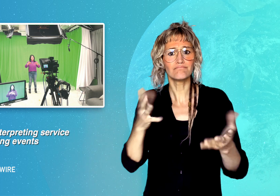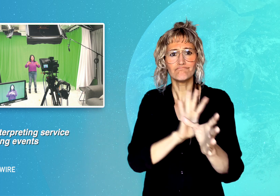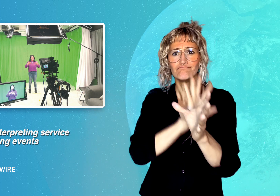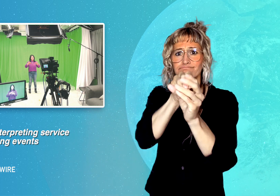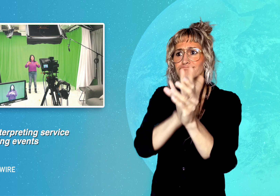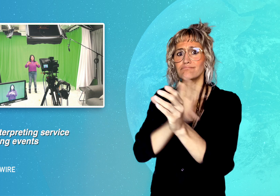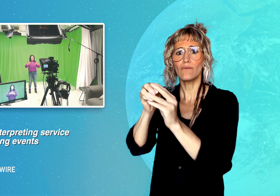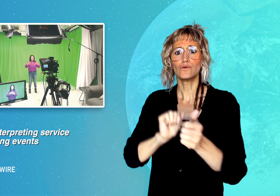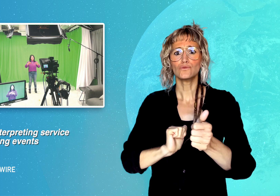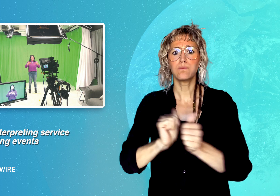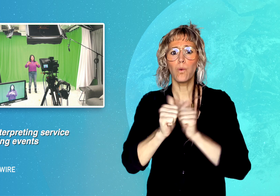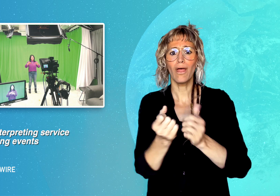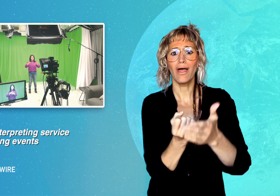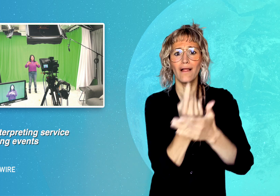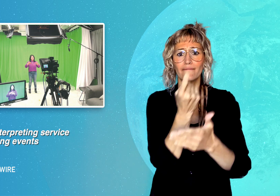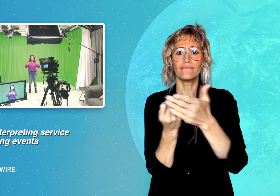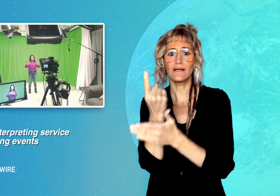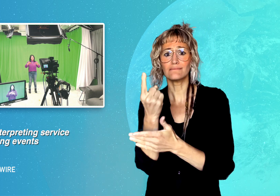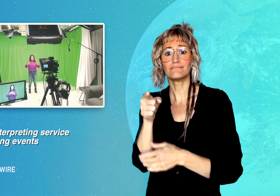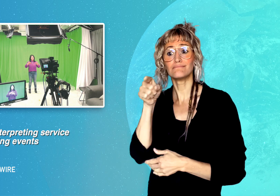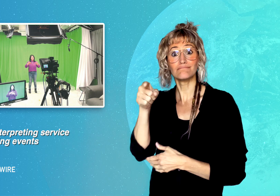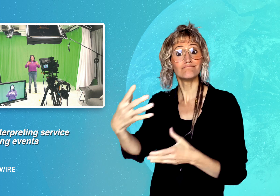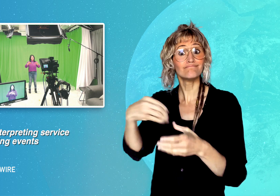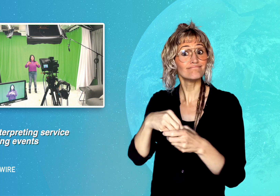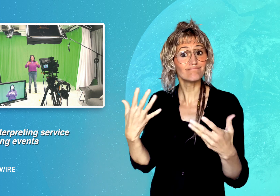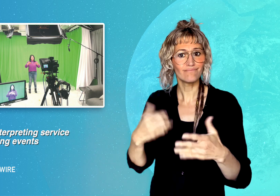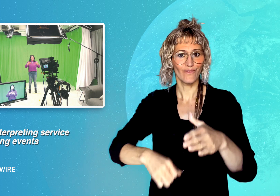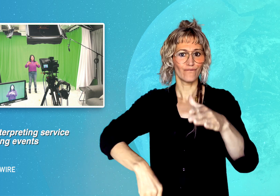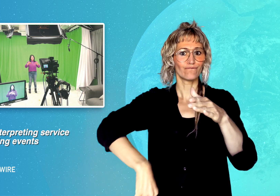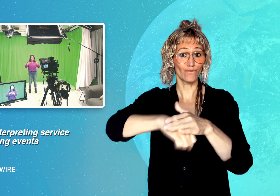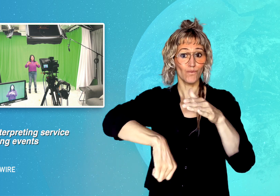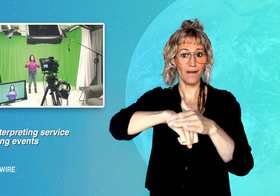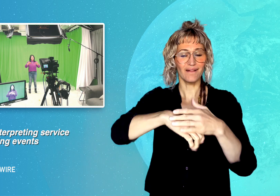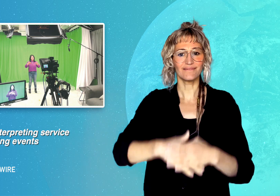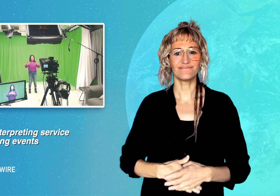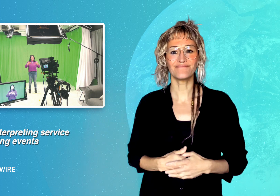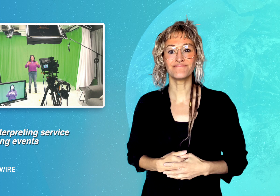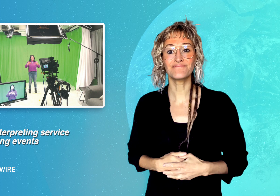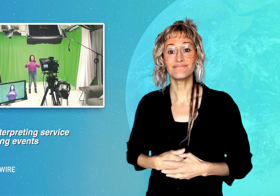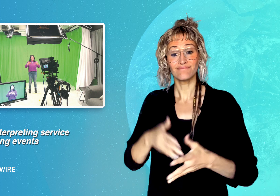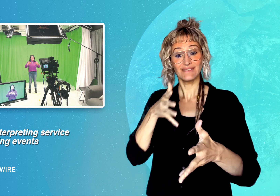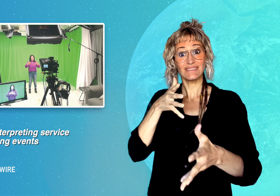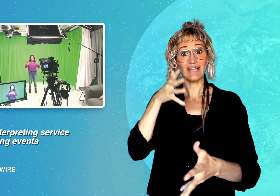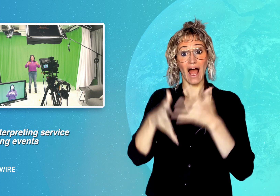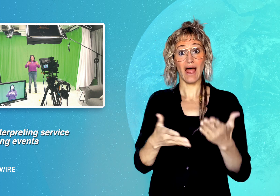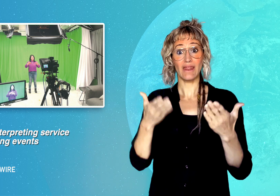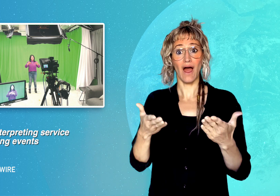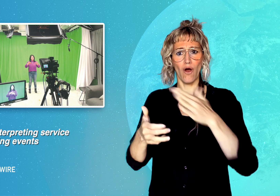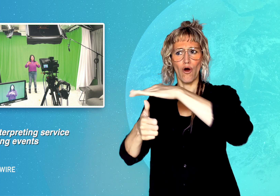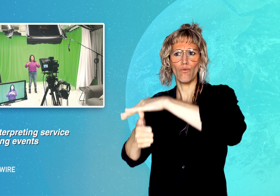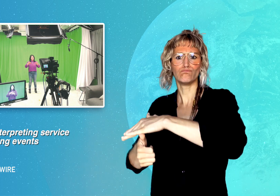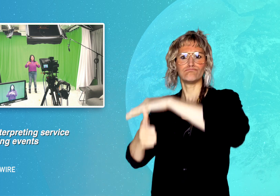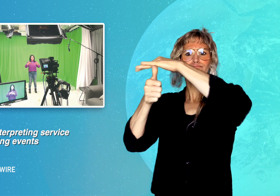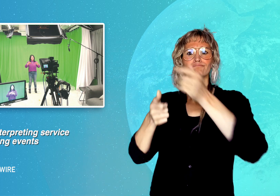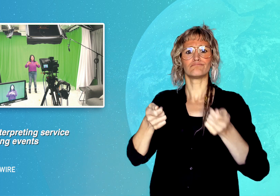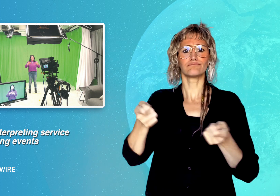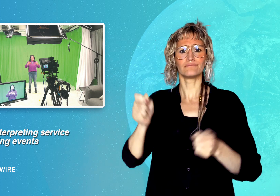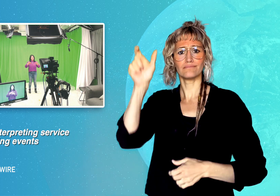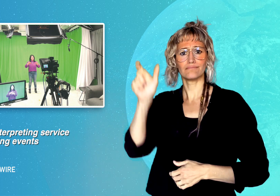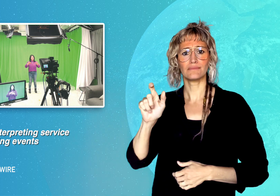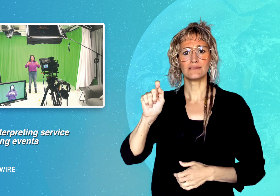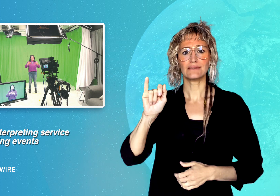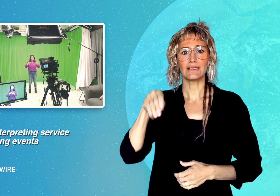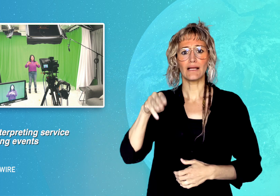to sporting events, including soccer. The CEO of Sign Now, Timer Levy,